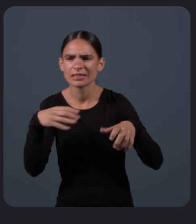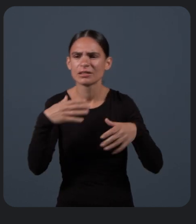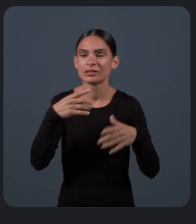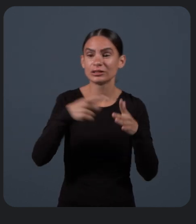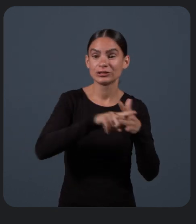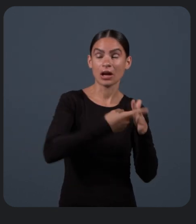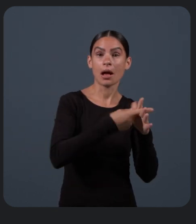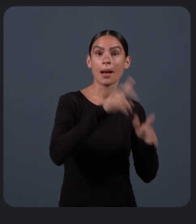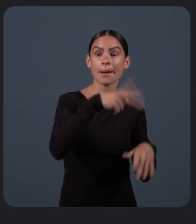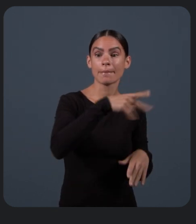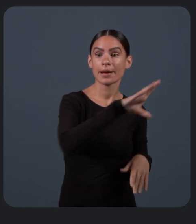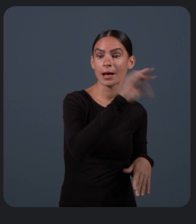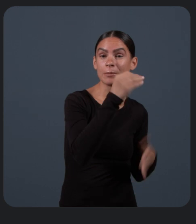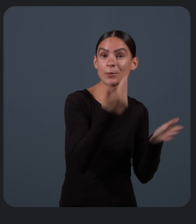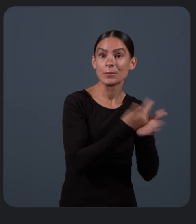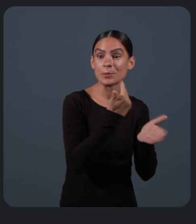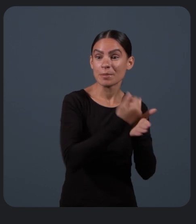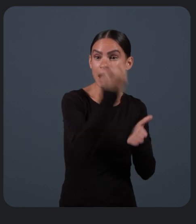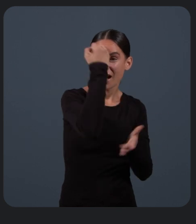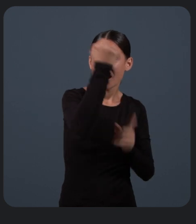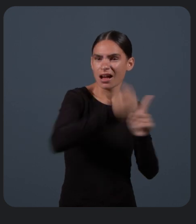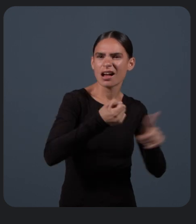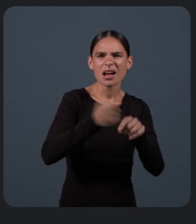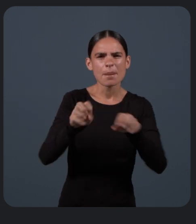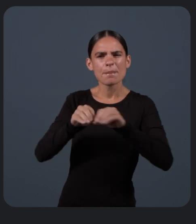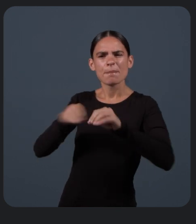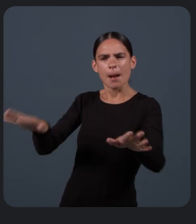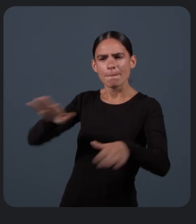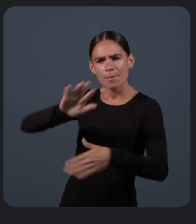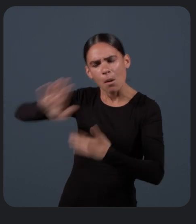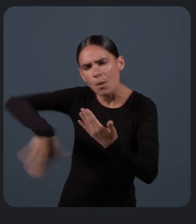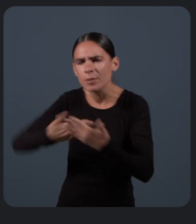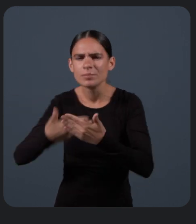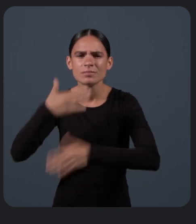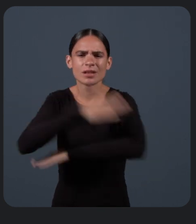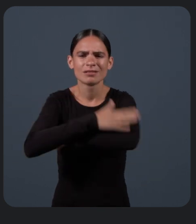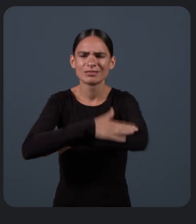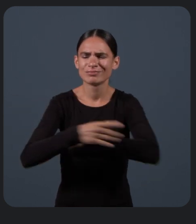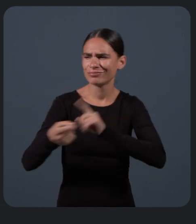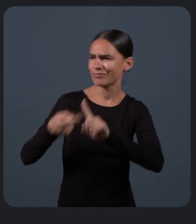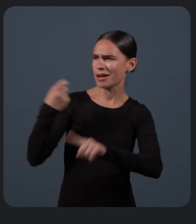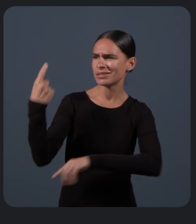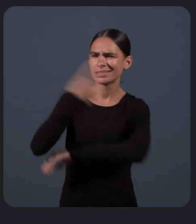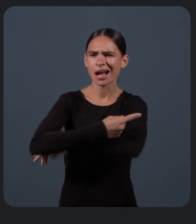to the full addressable market from day one. Thank you.